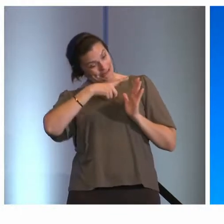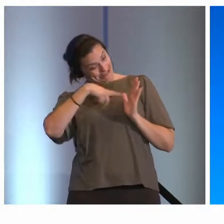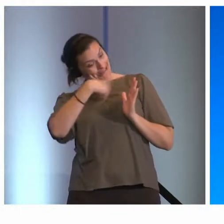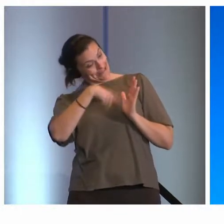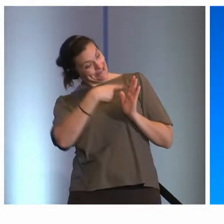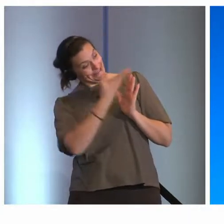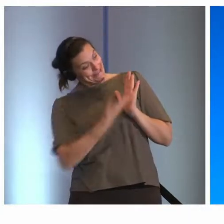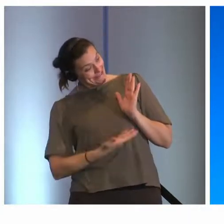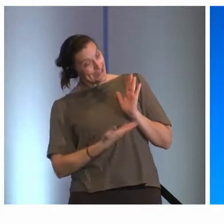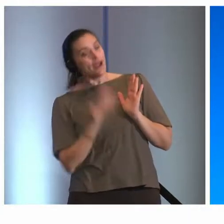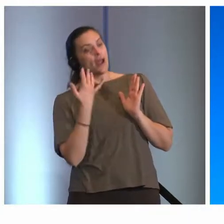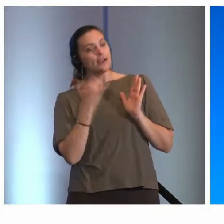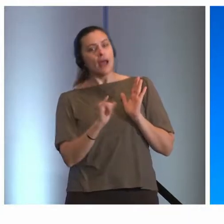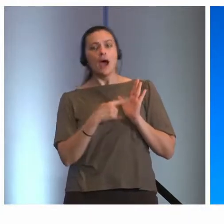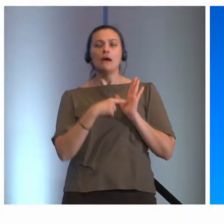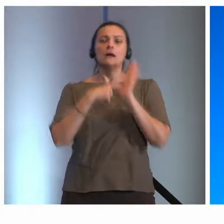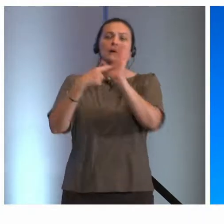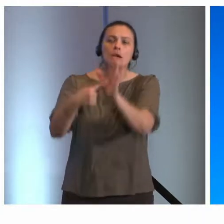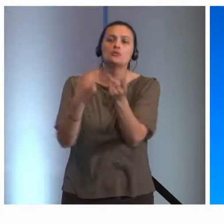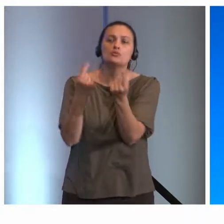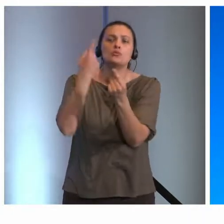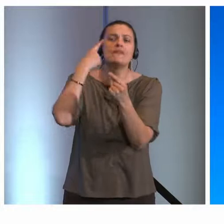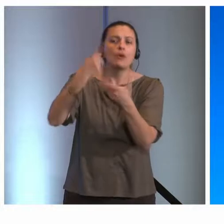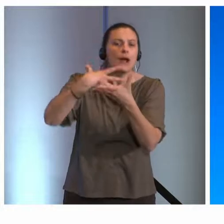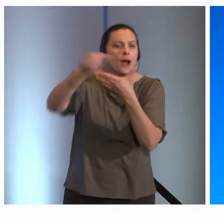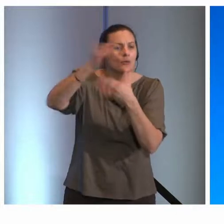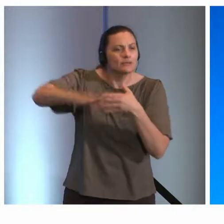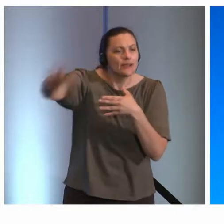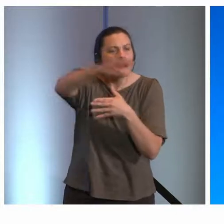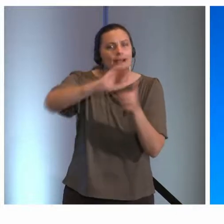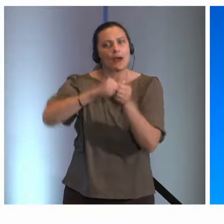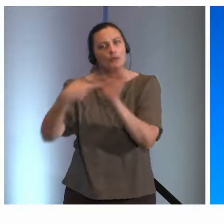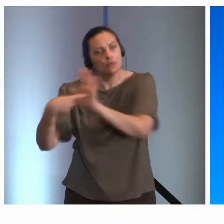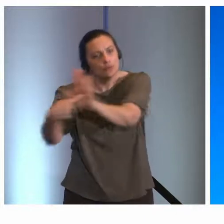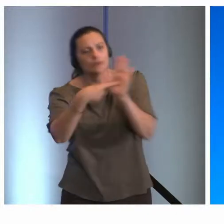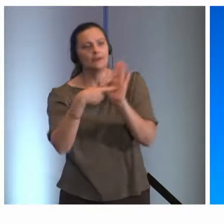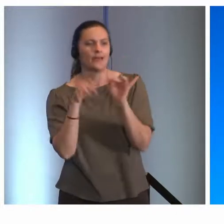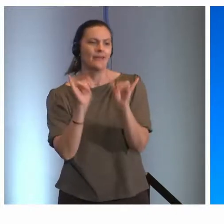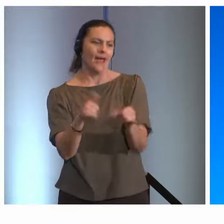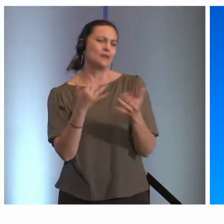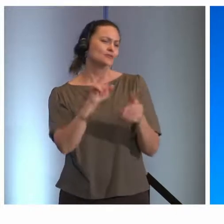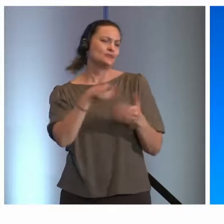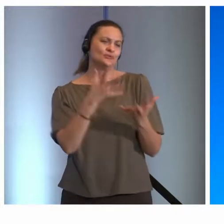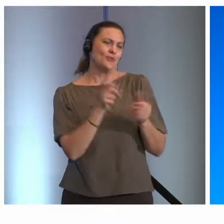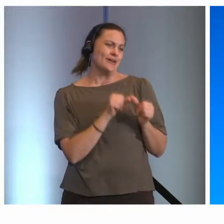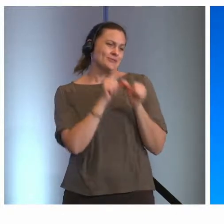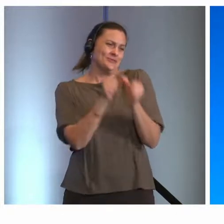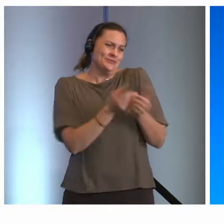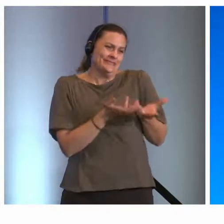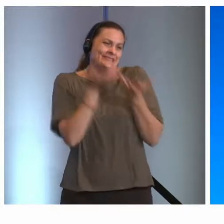to do is translate those, so that externally, people can know the great work that you're doing and you can be as